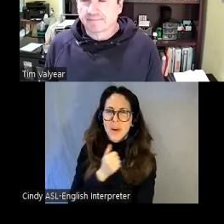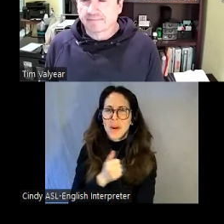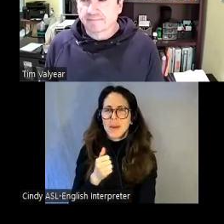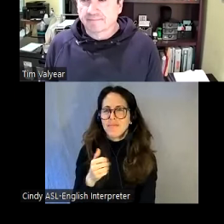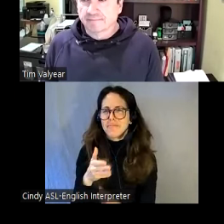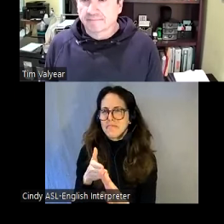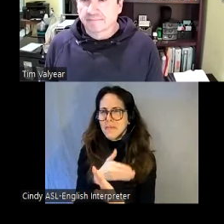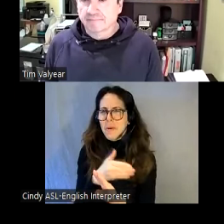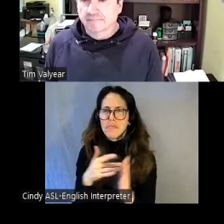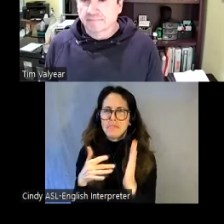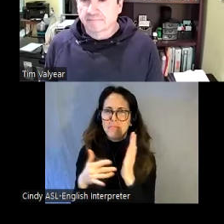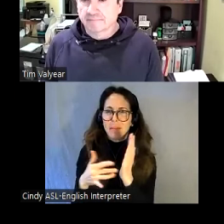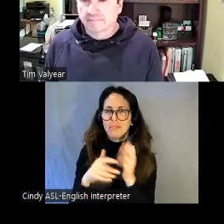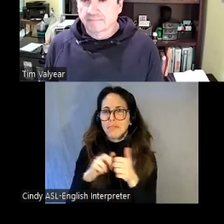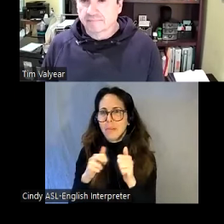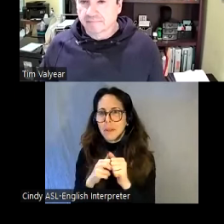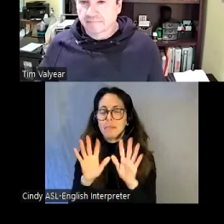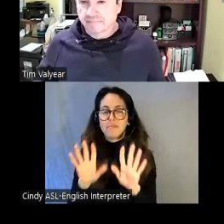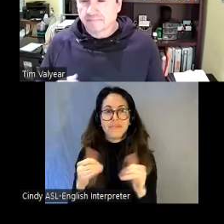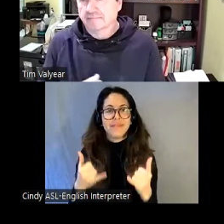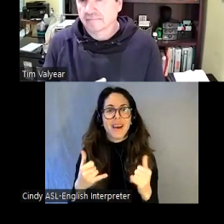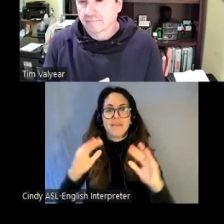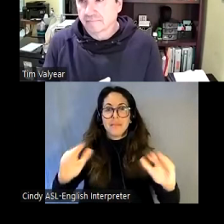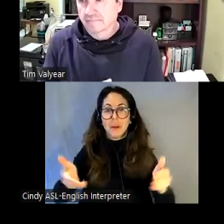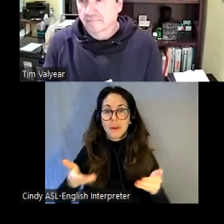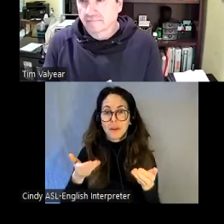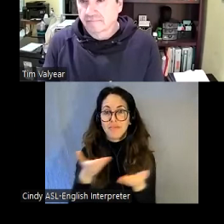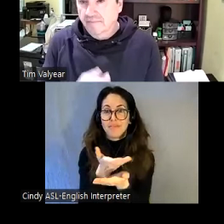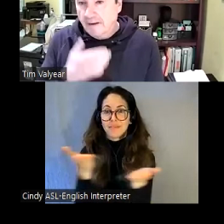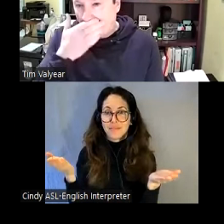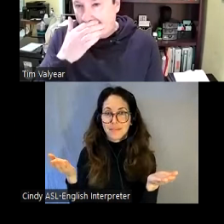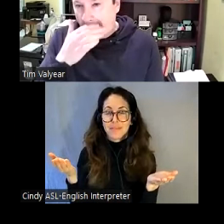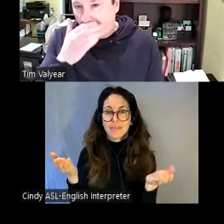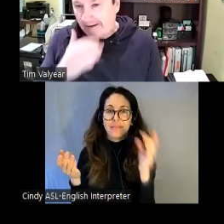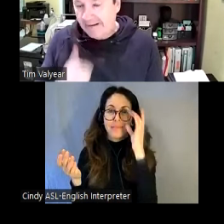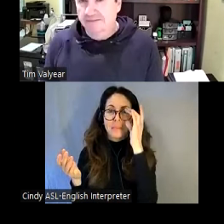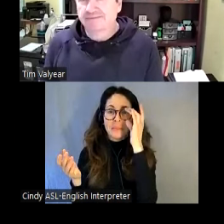This is John from the Center for Independent Living in Toronto. We had a few technical glitches. And we